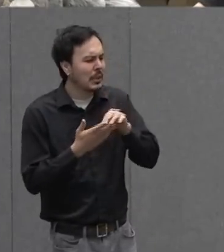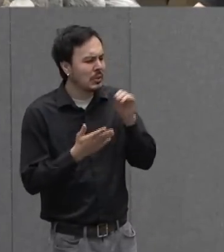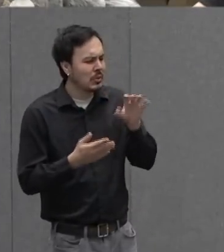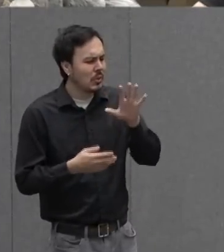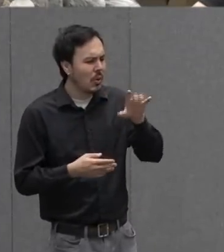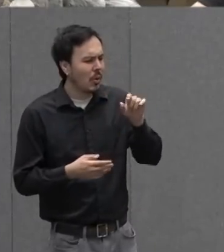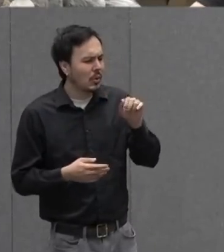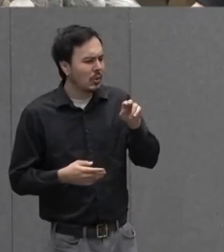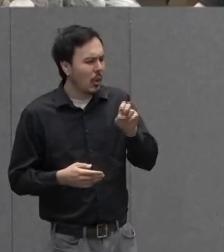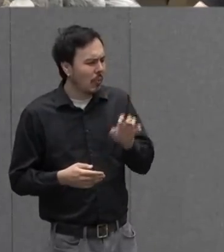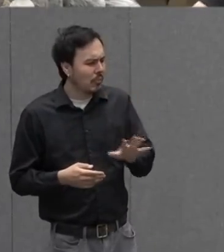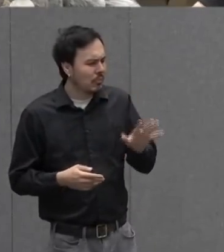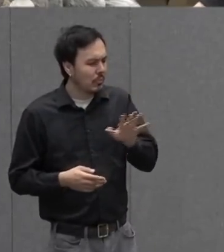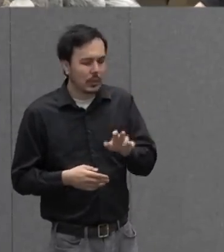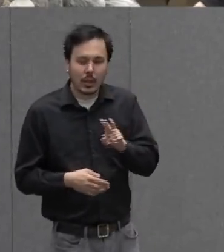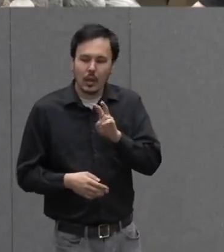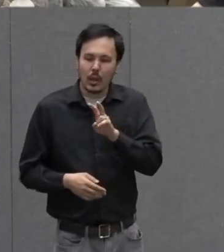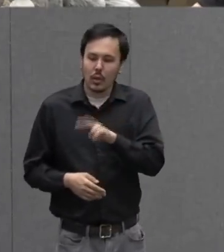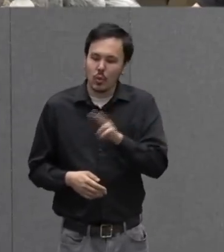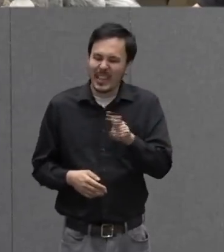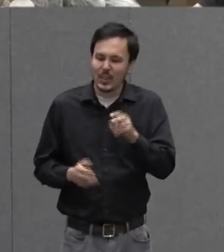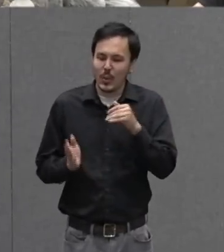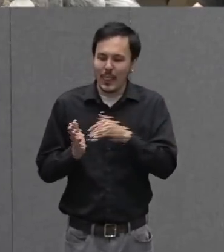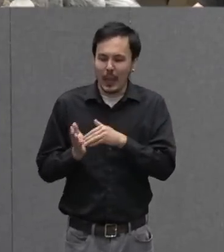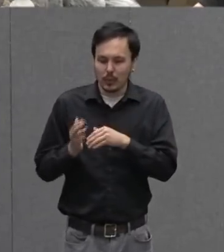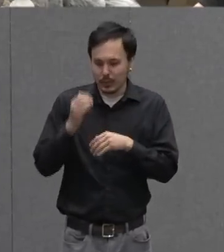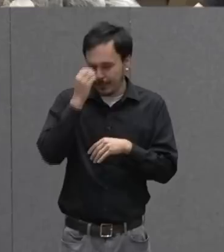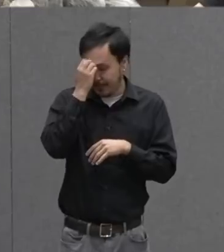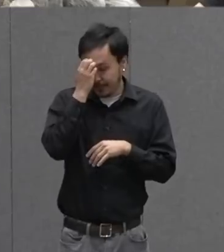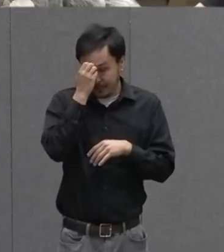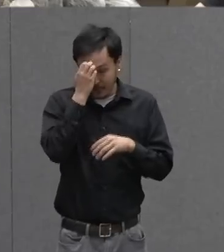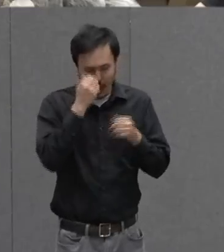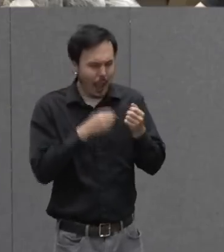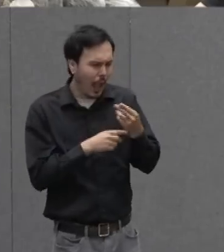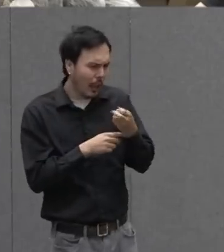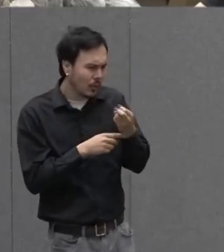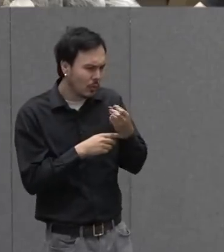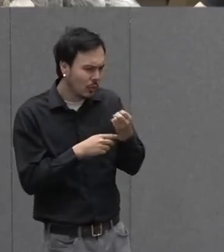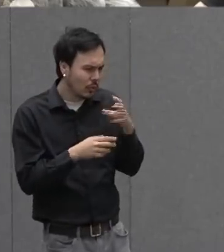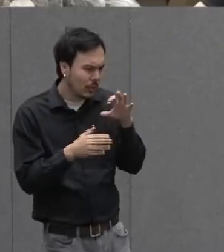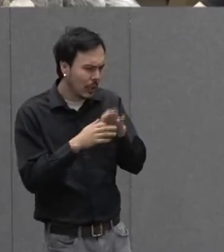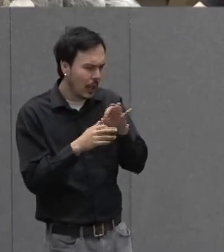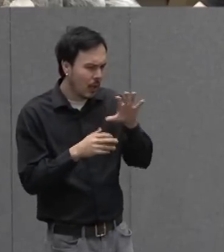We have about 22,000 in our zone. [Miss Jacobson] And what high schools are related to your zone?